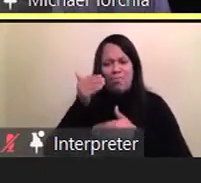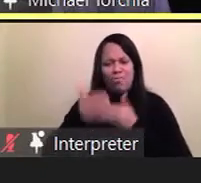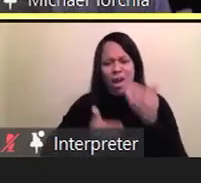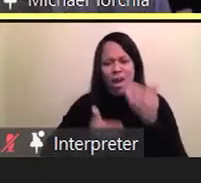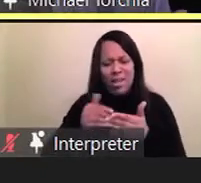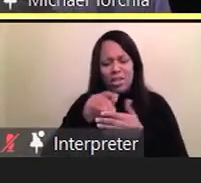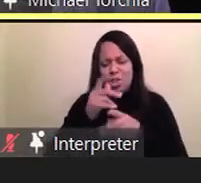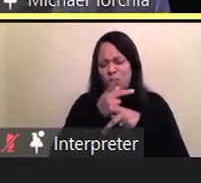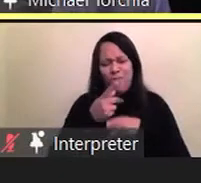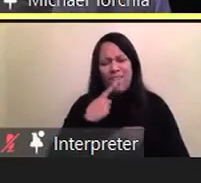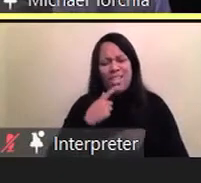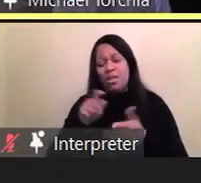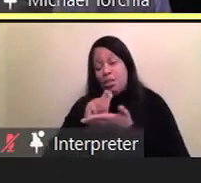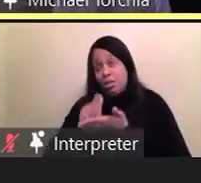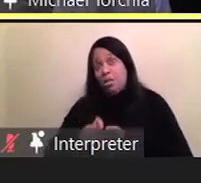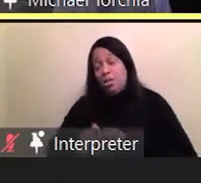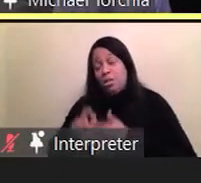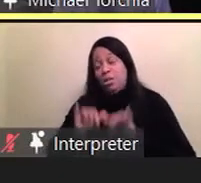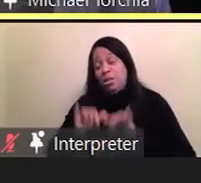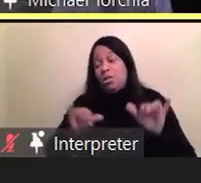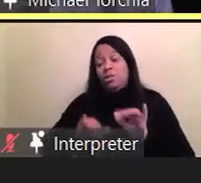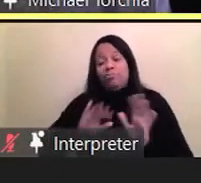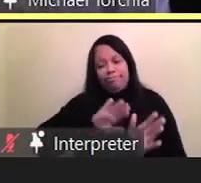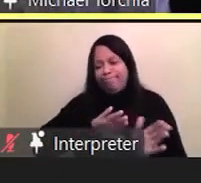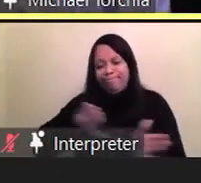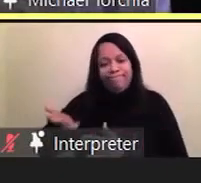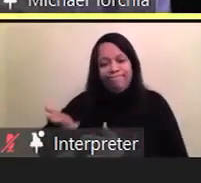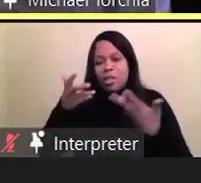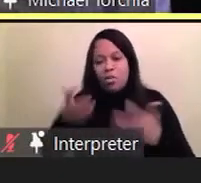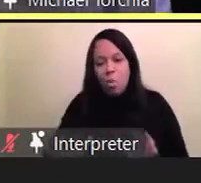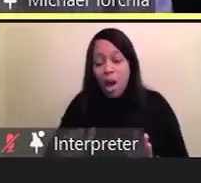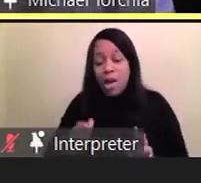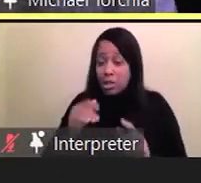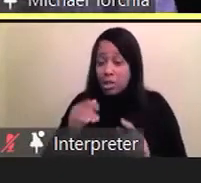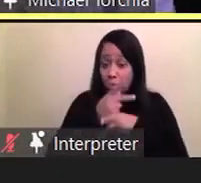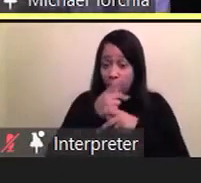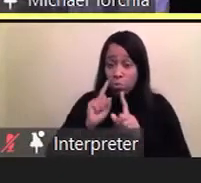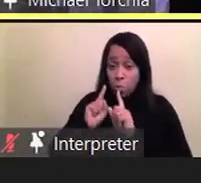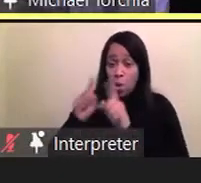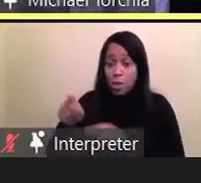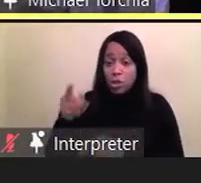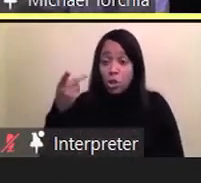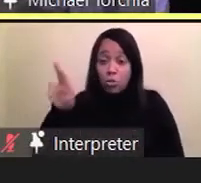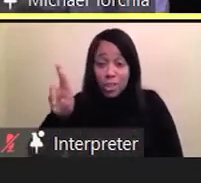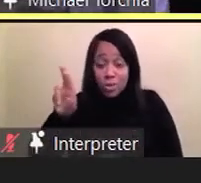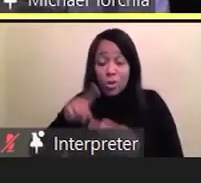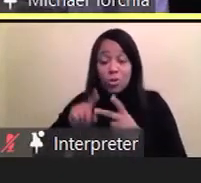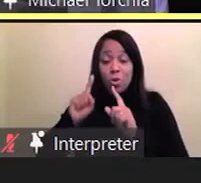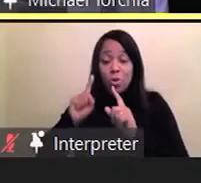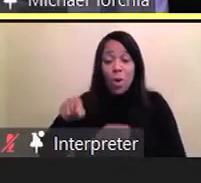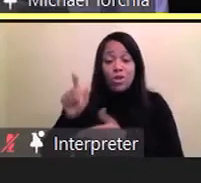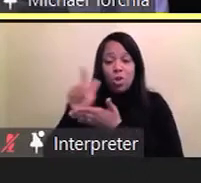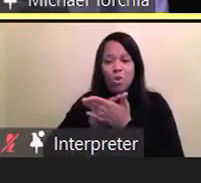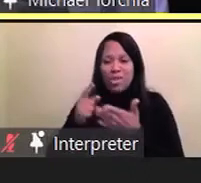Enough. I don't think the supervisor went to human resources or the company's lawyers and said, what are my obligations?